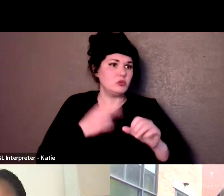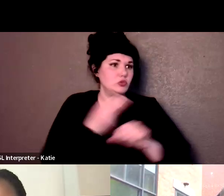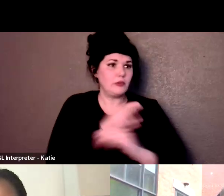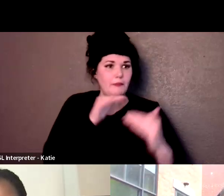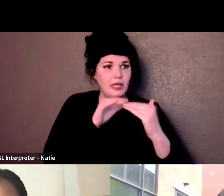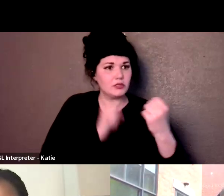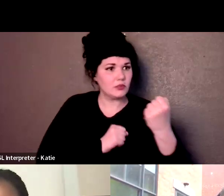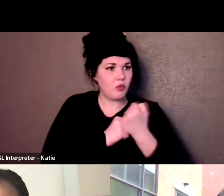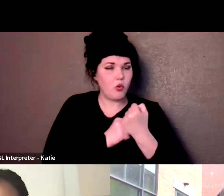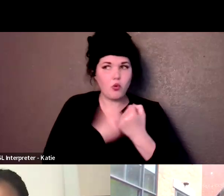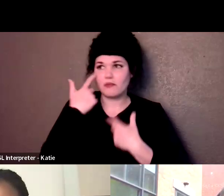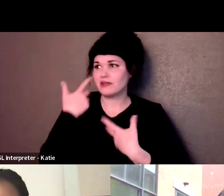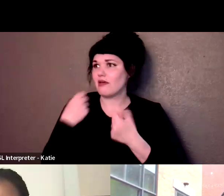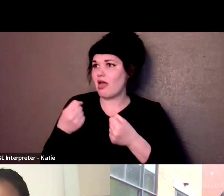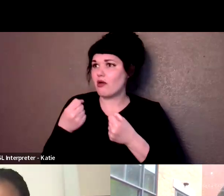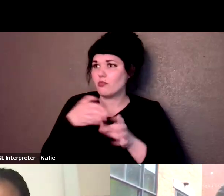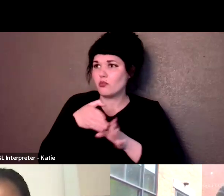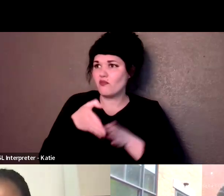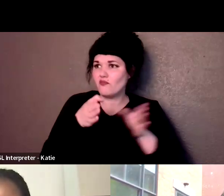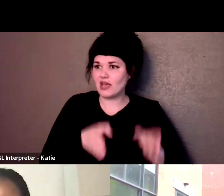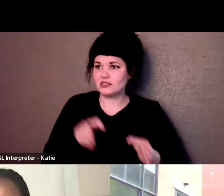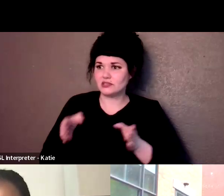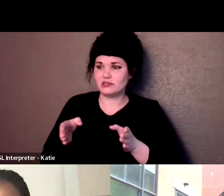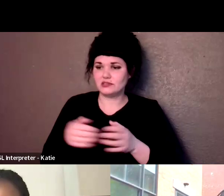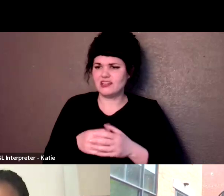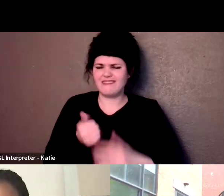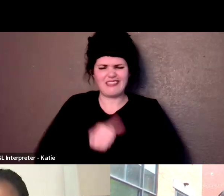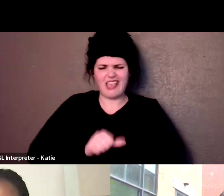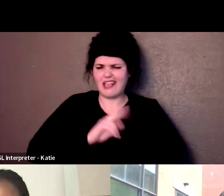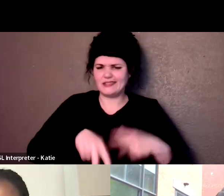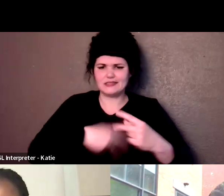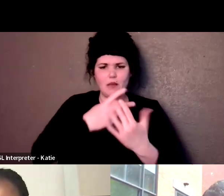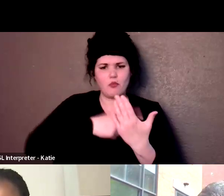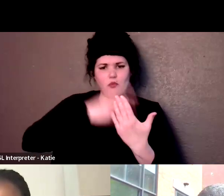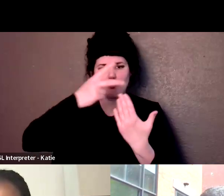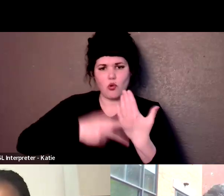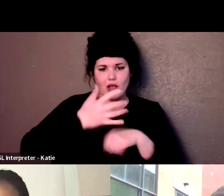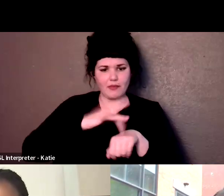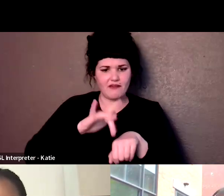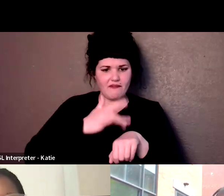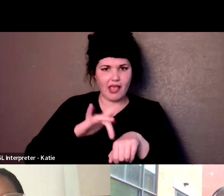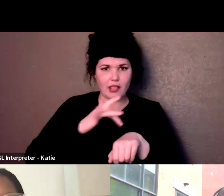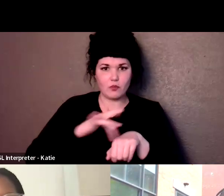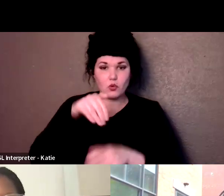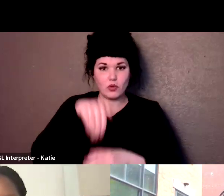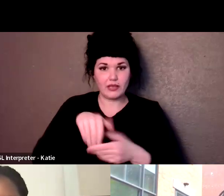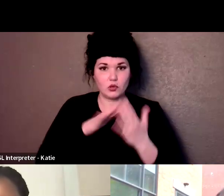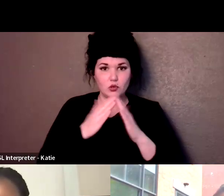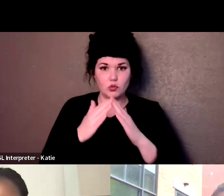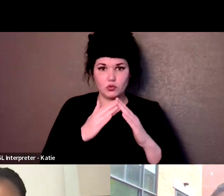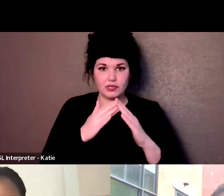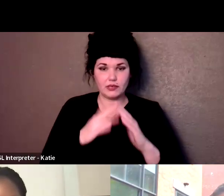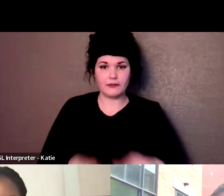any, you know, such programming that's available within their community. The challenge often is